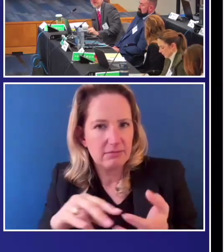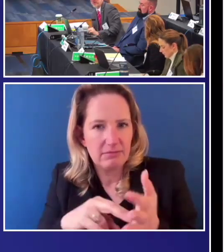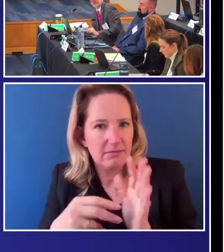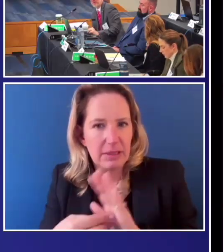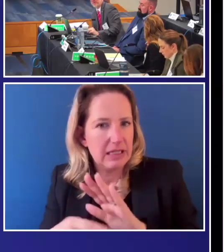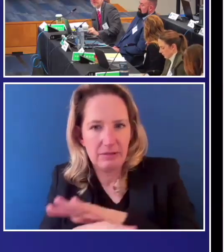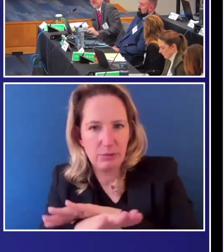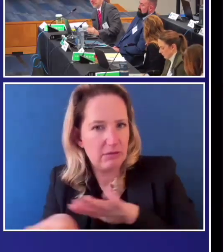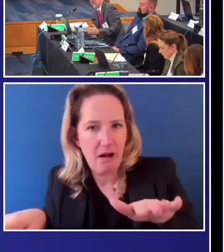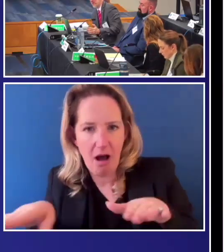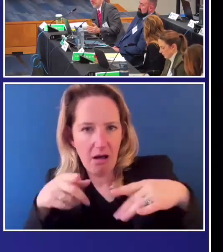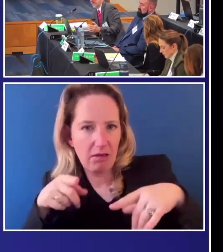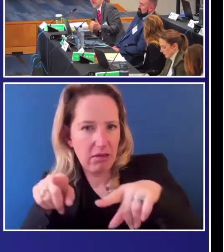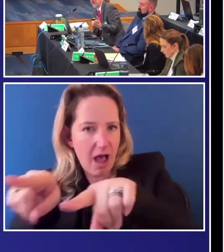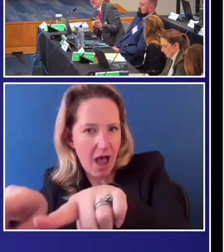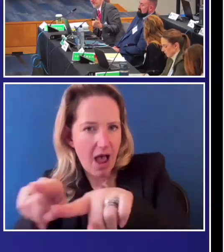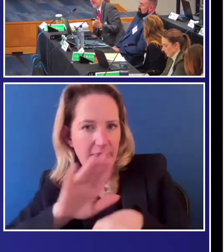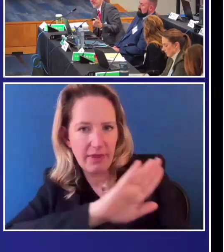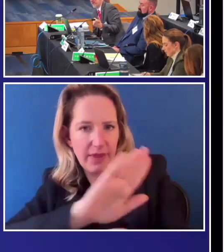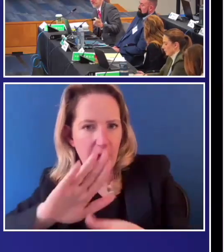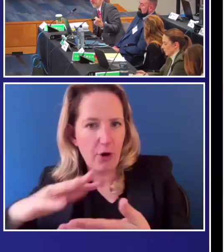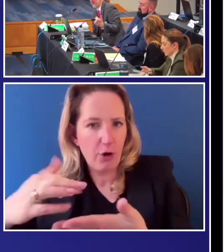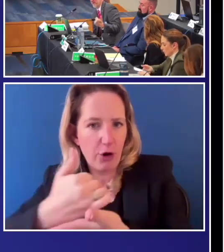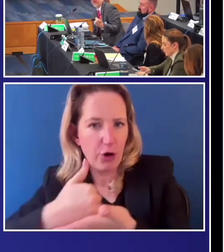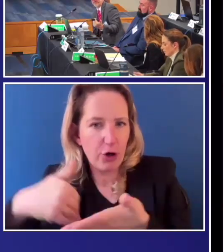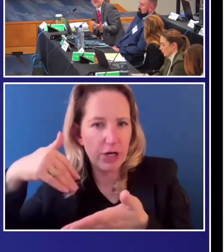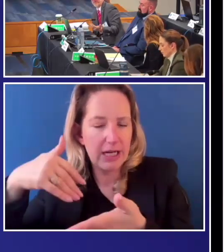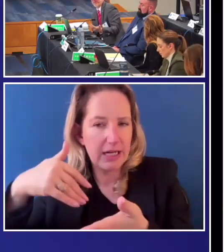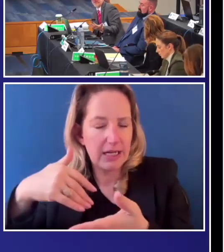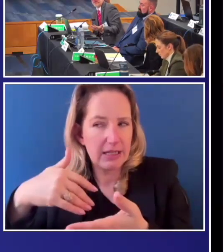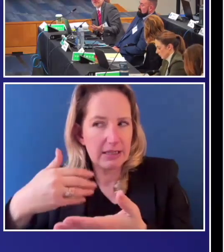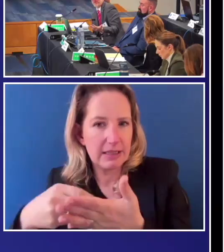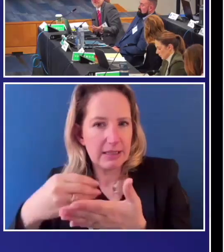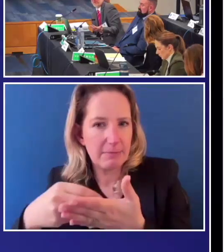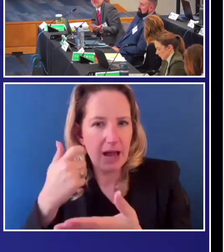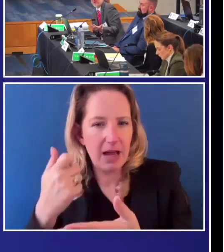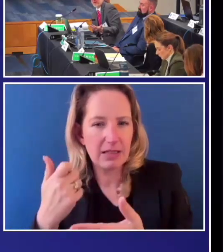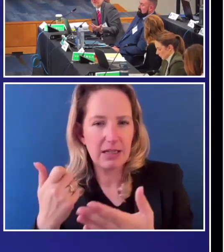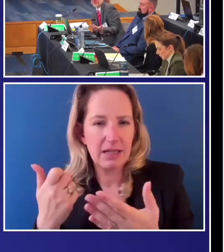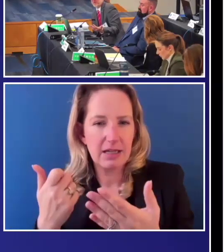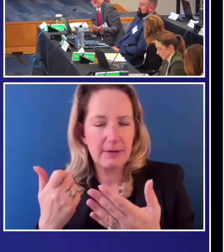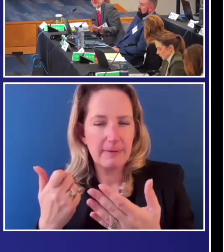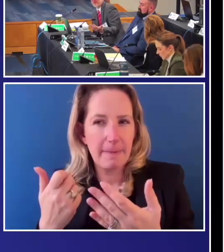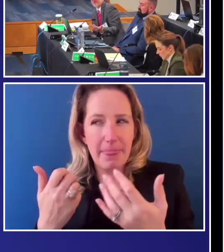categories because they're not getting a -- they would still be technically -- I don't know if they'd be high school or less.